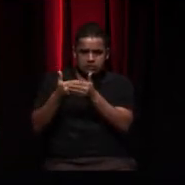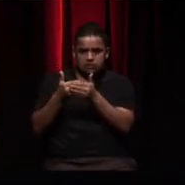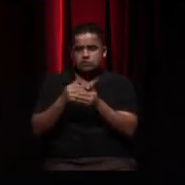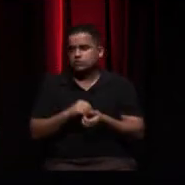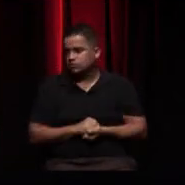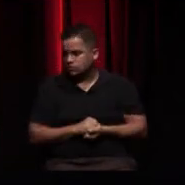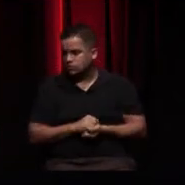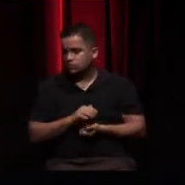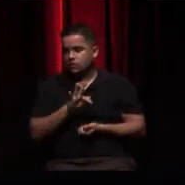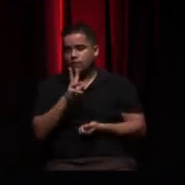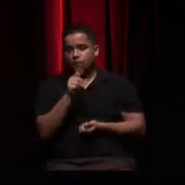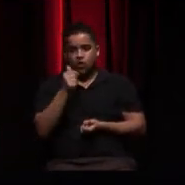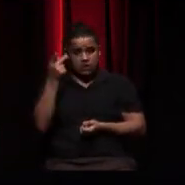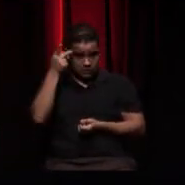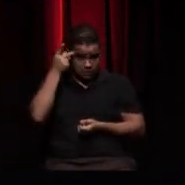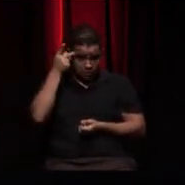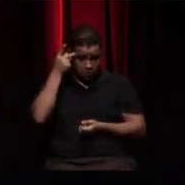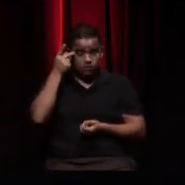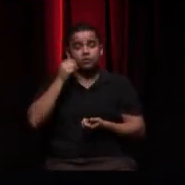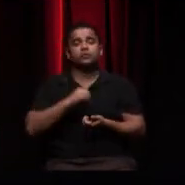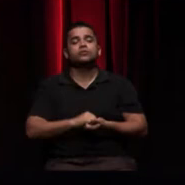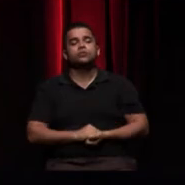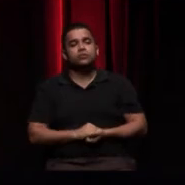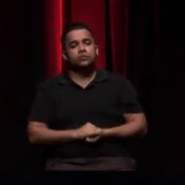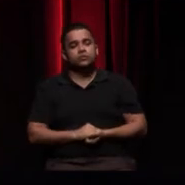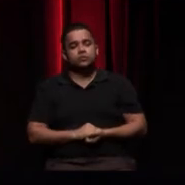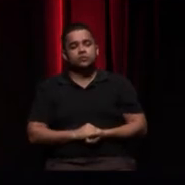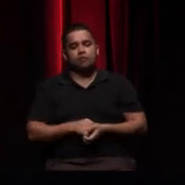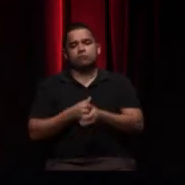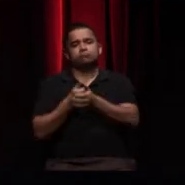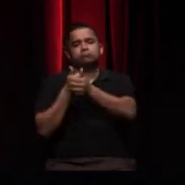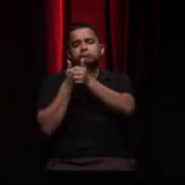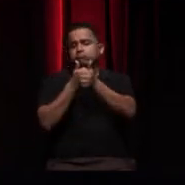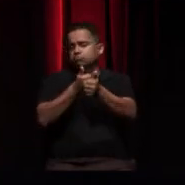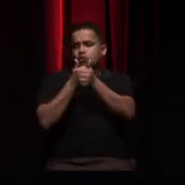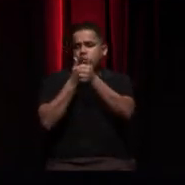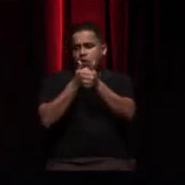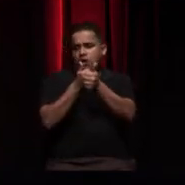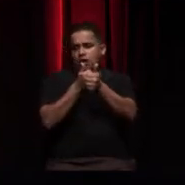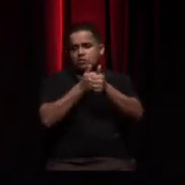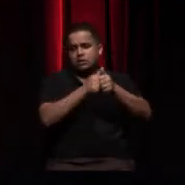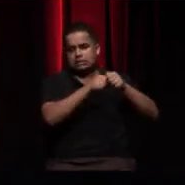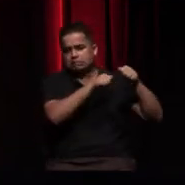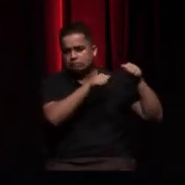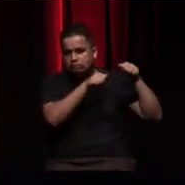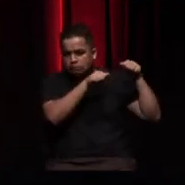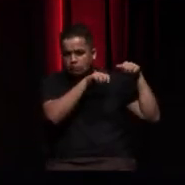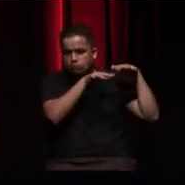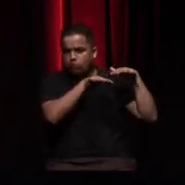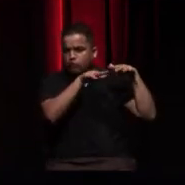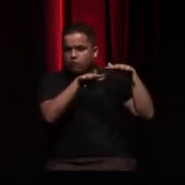Folha de S. Paulo was observing the movement of brands,